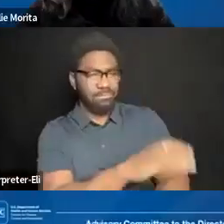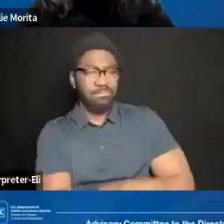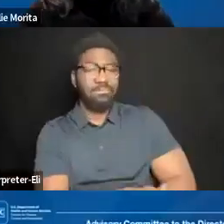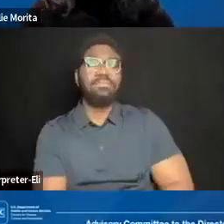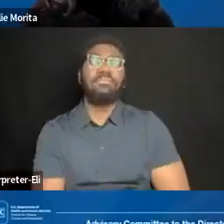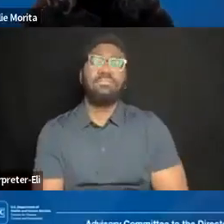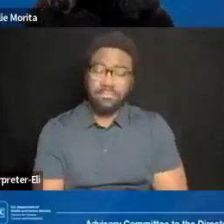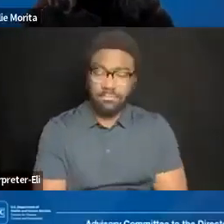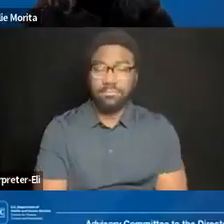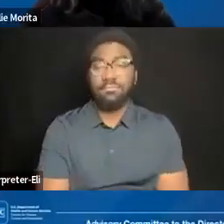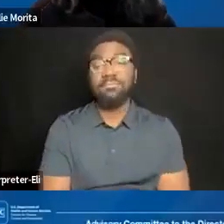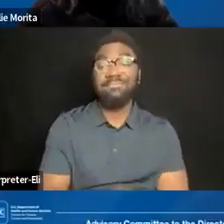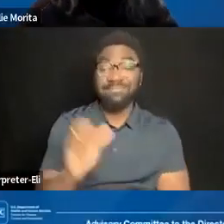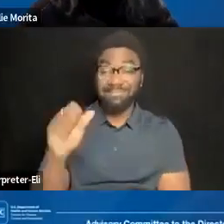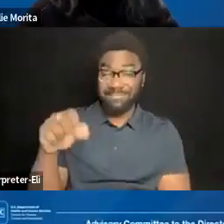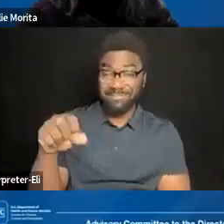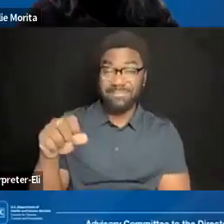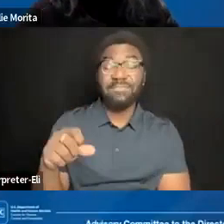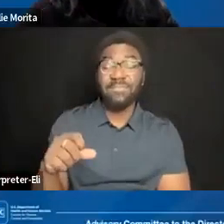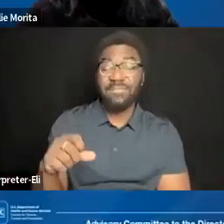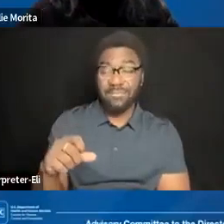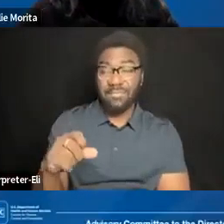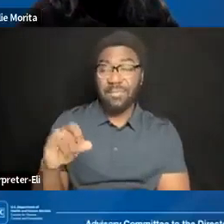So yeah, there's been some really good estimates both